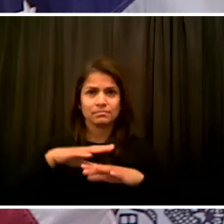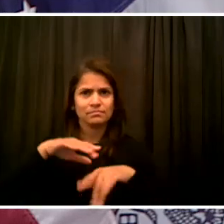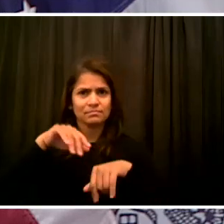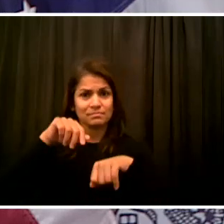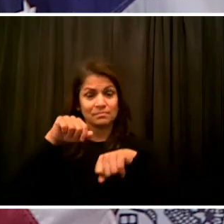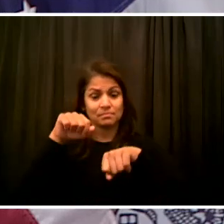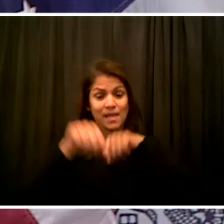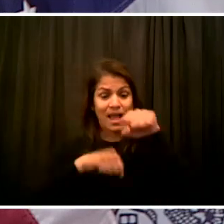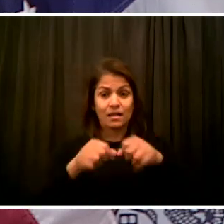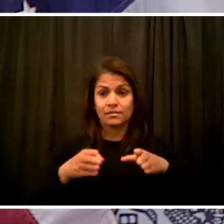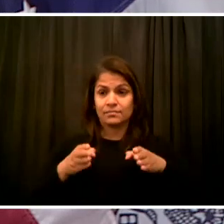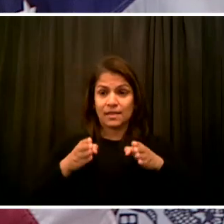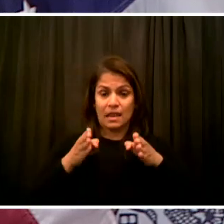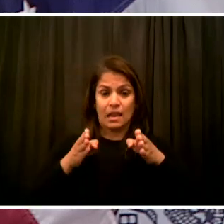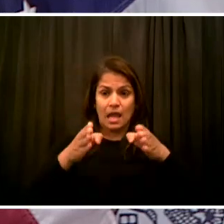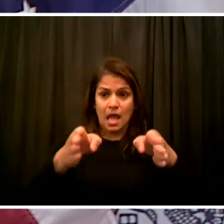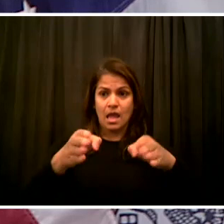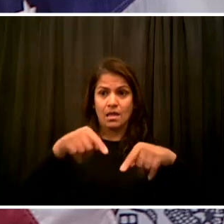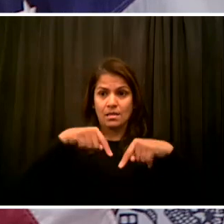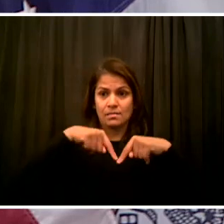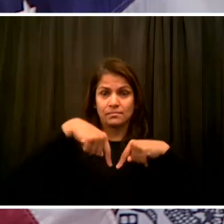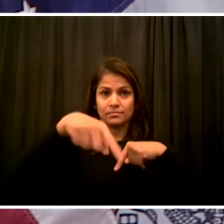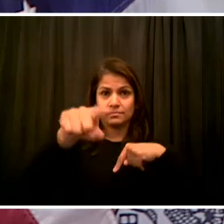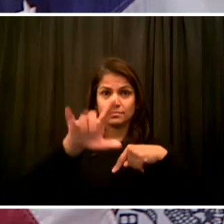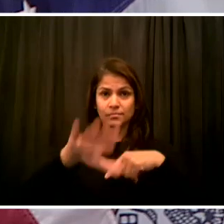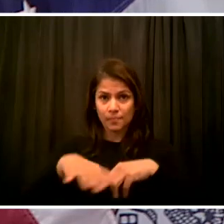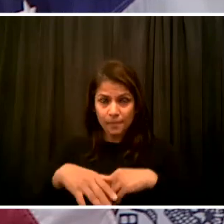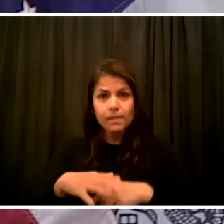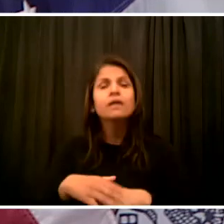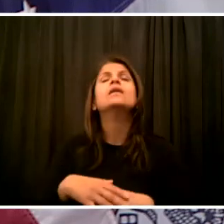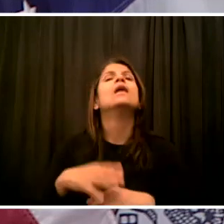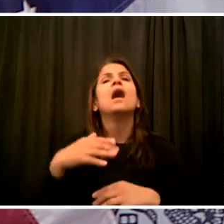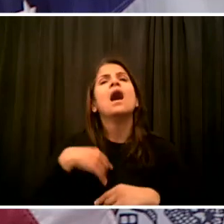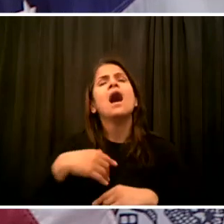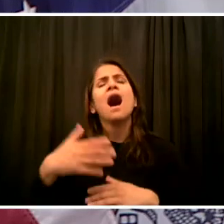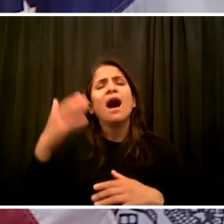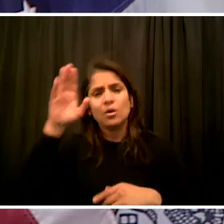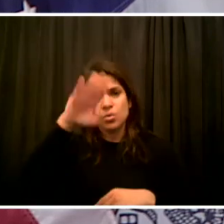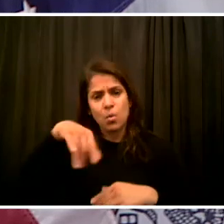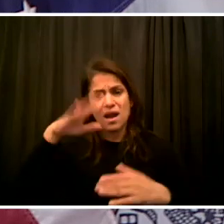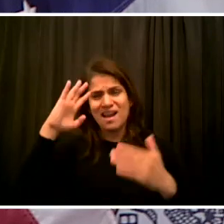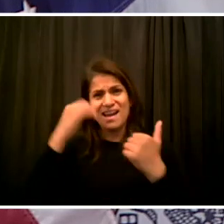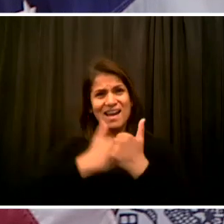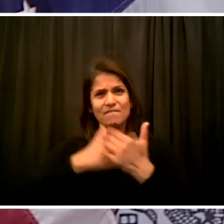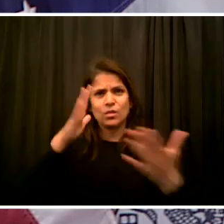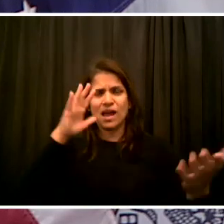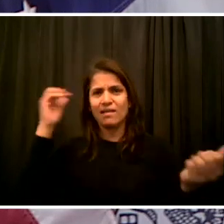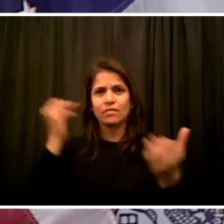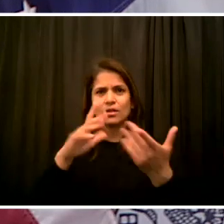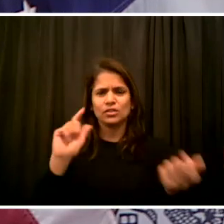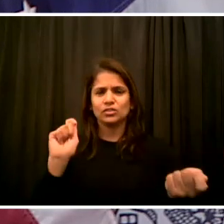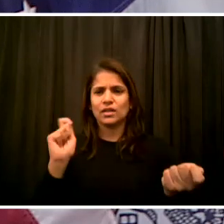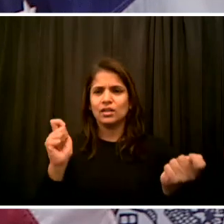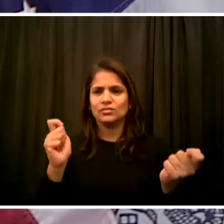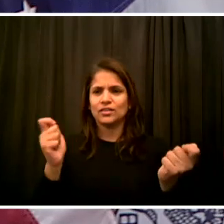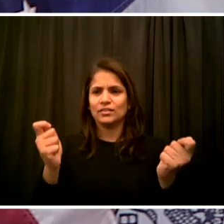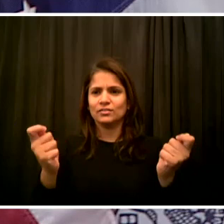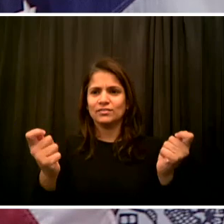AND TO BE SOCIAL DISTANCE INDING? TOT HE BIKE LANE ISSUE, I'LL